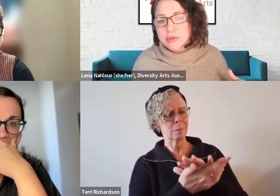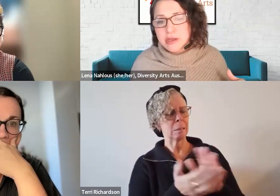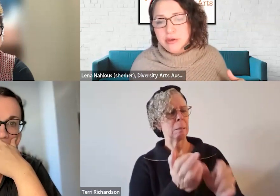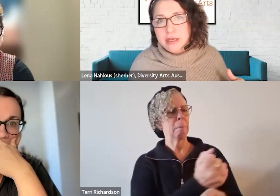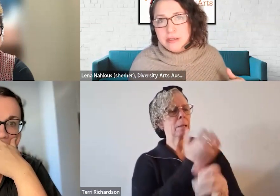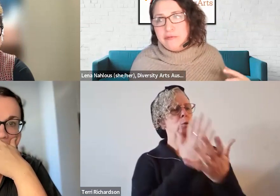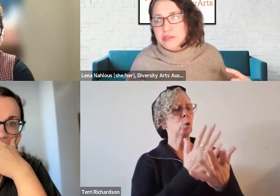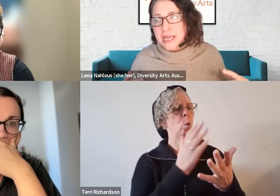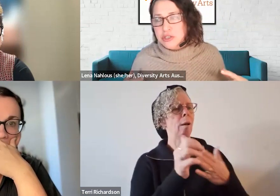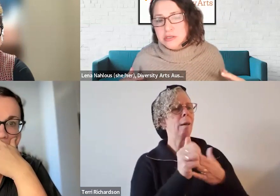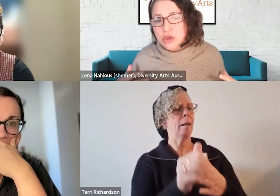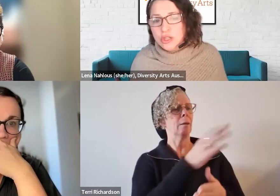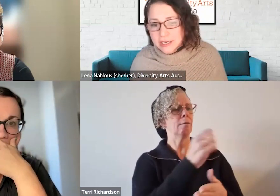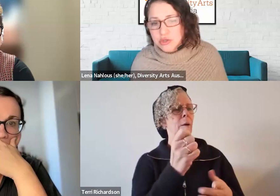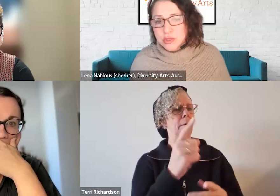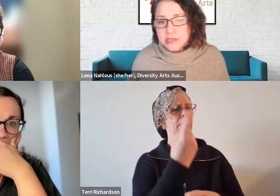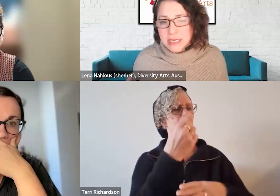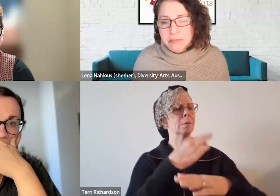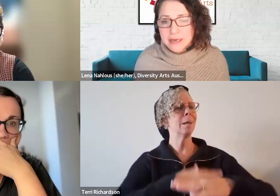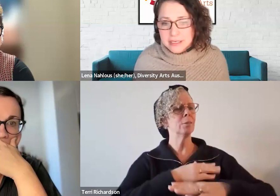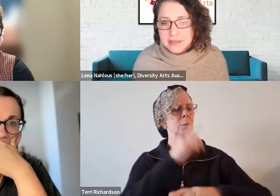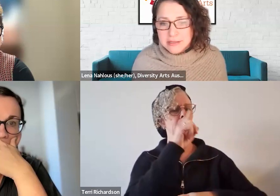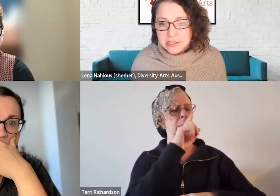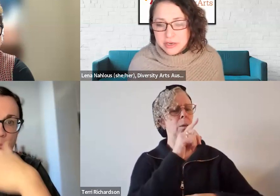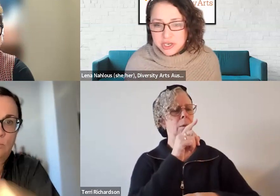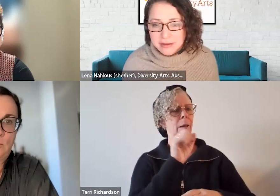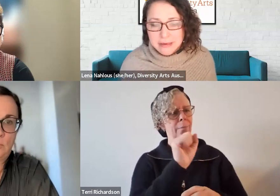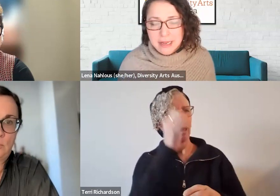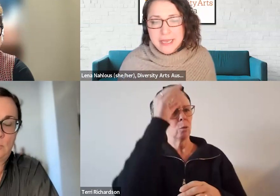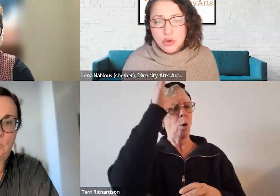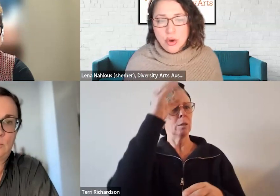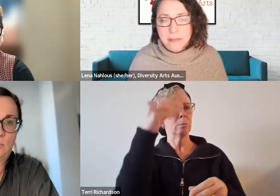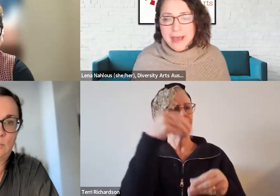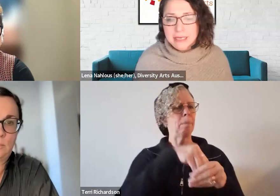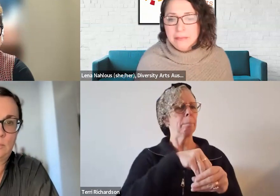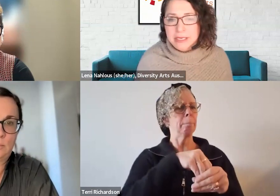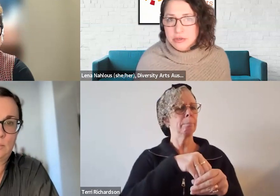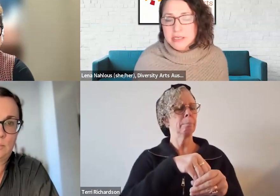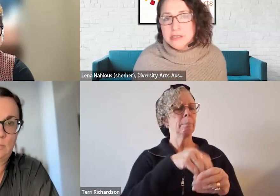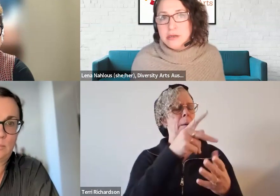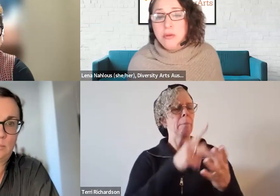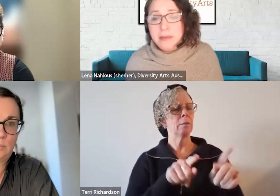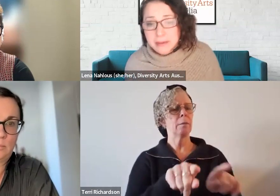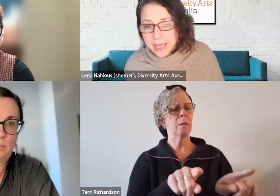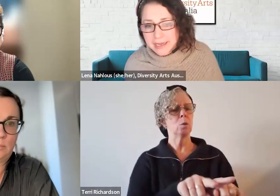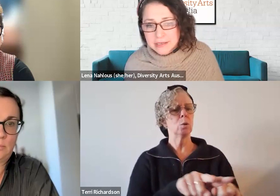that First Nations knowledge was embedded into that structure. And they talk about company directors not being paid,